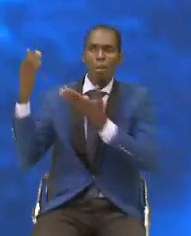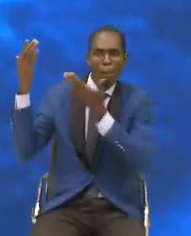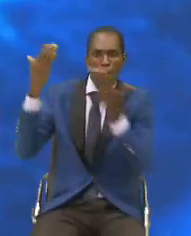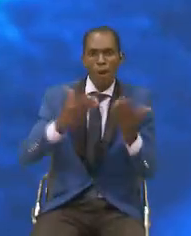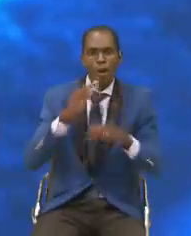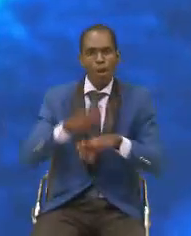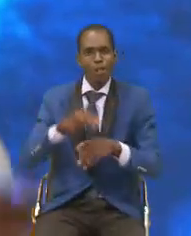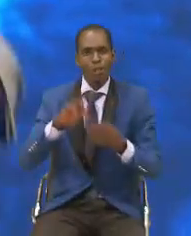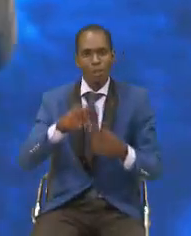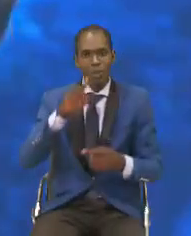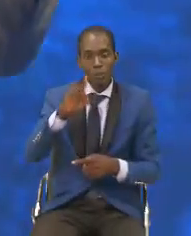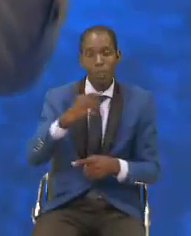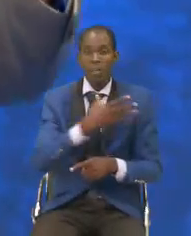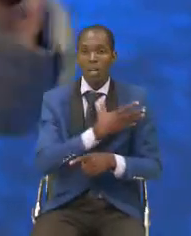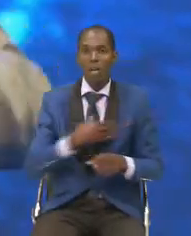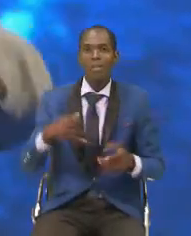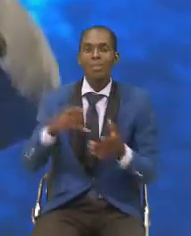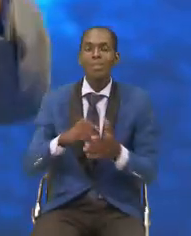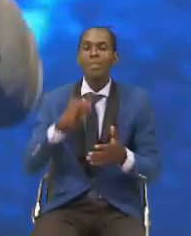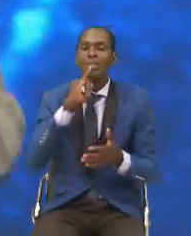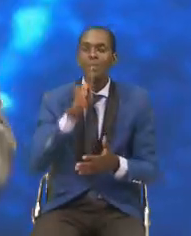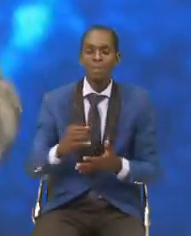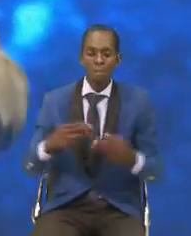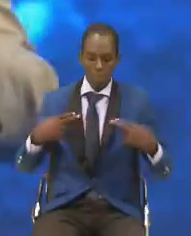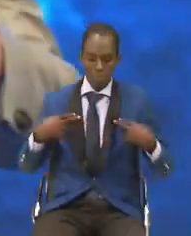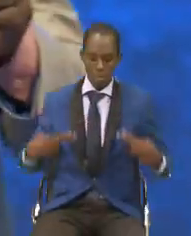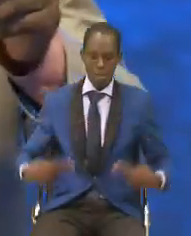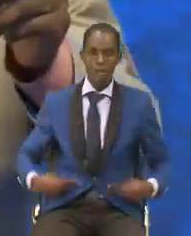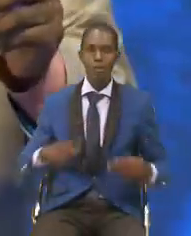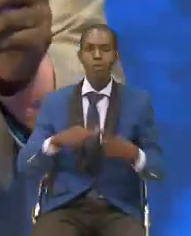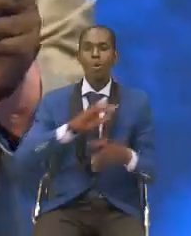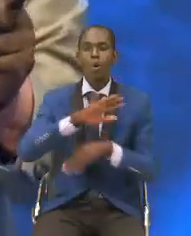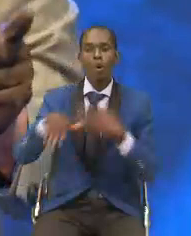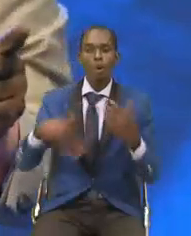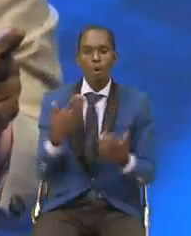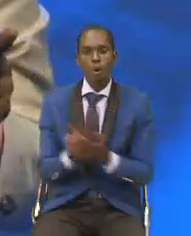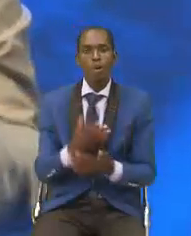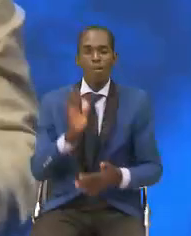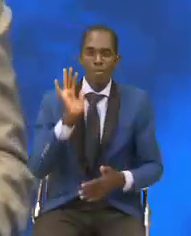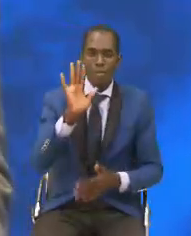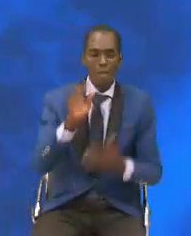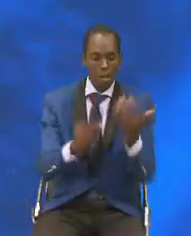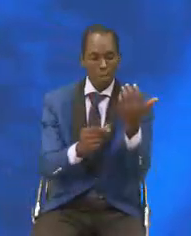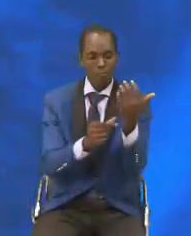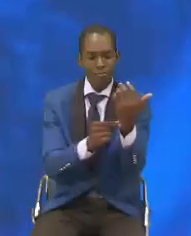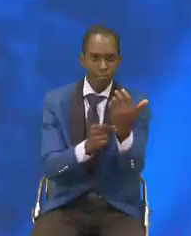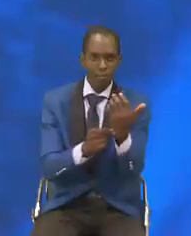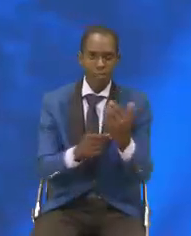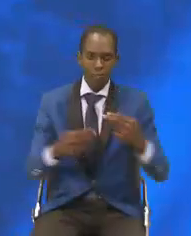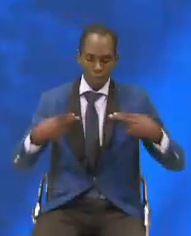like good life will breathe unto you and his health to all their flesh